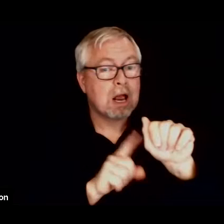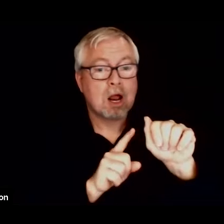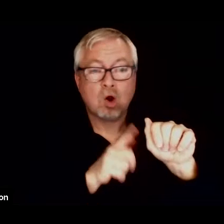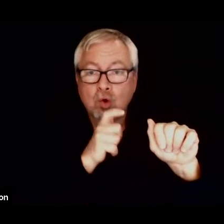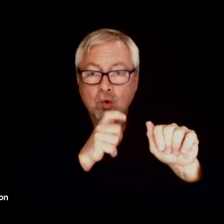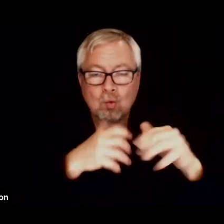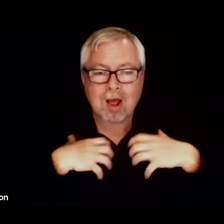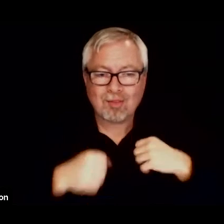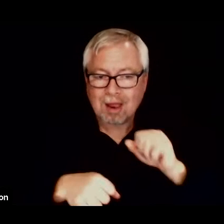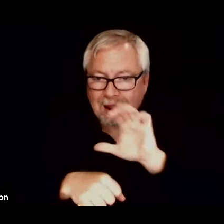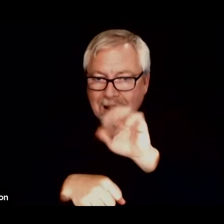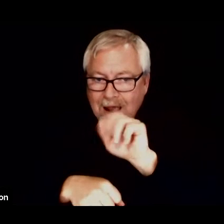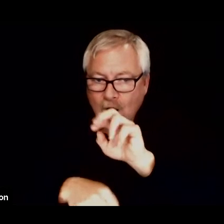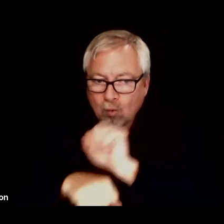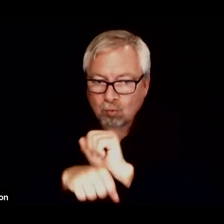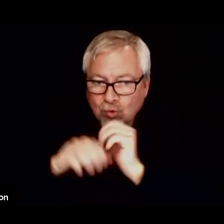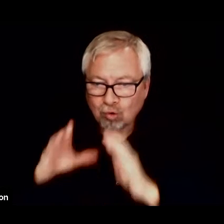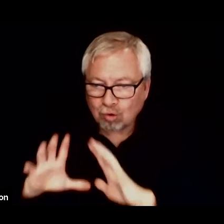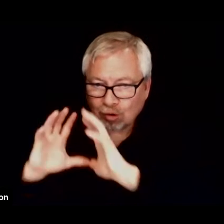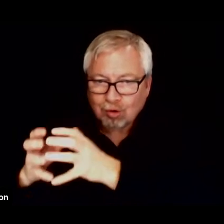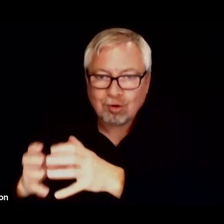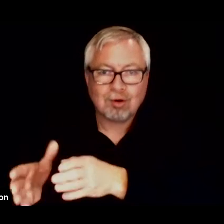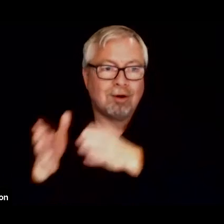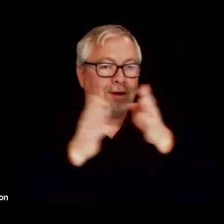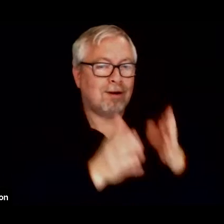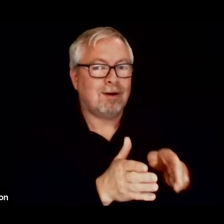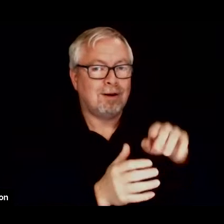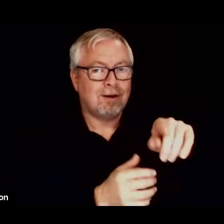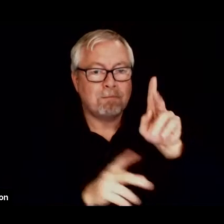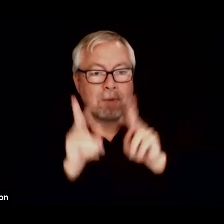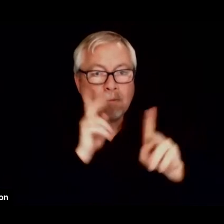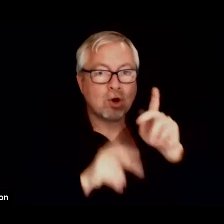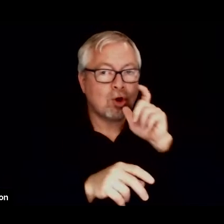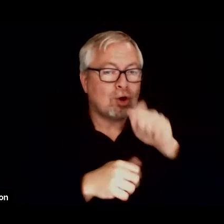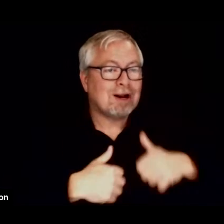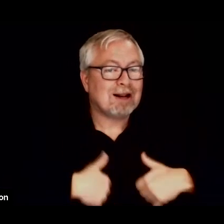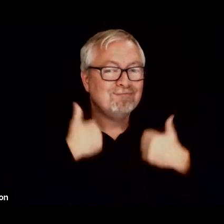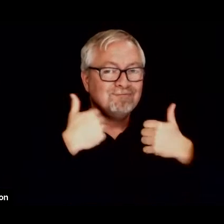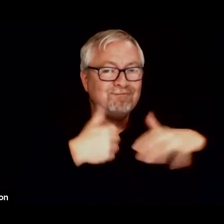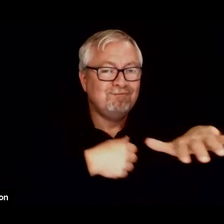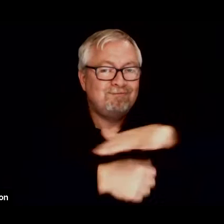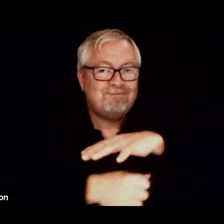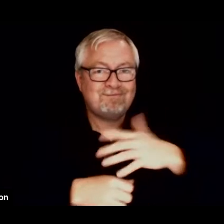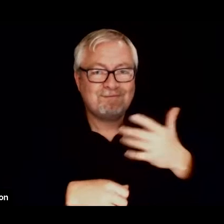and people who reside in skilled nursing facilities and this is the living facilities